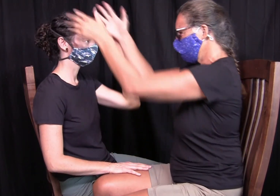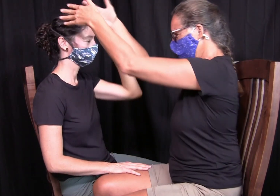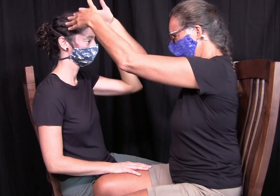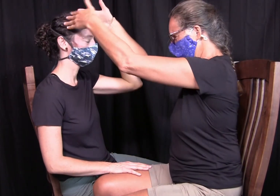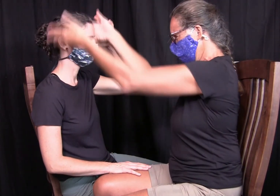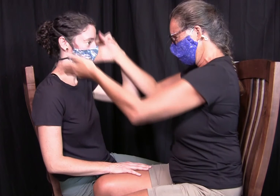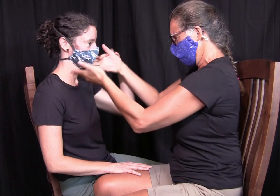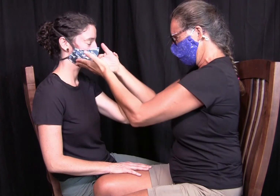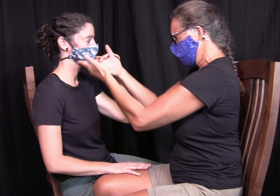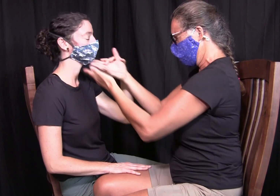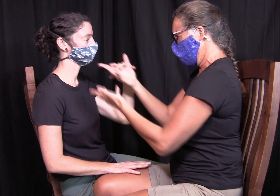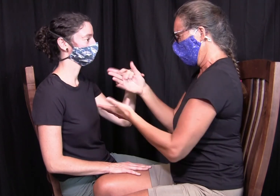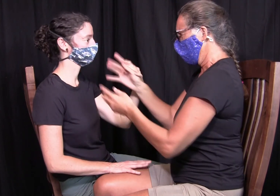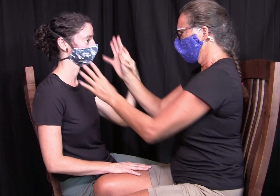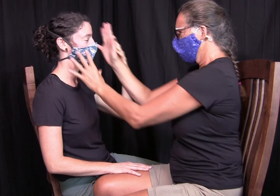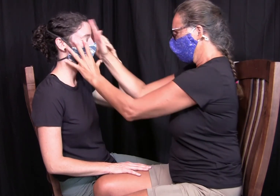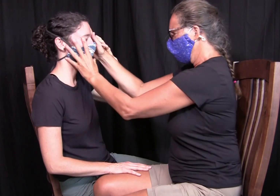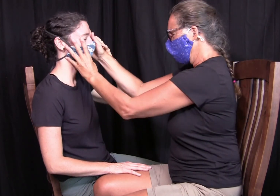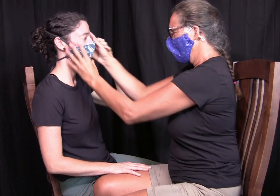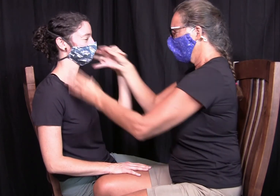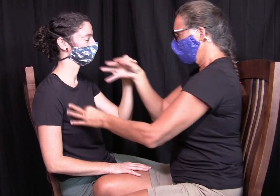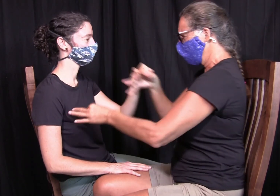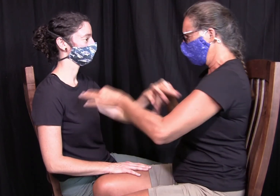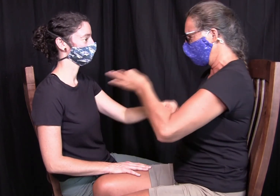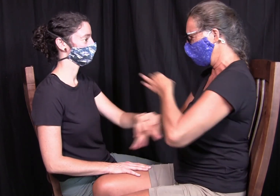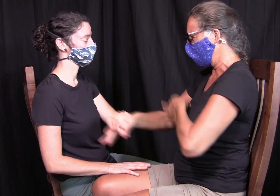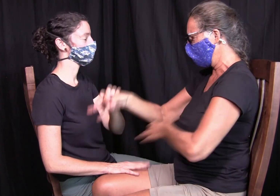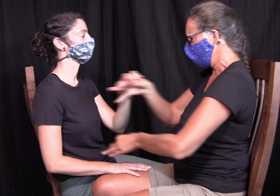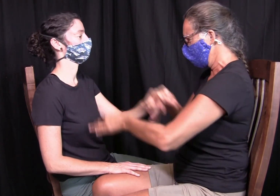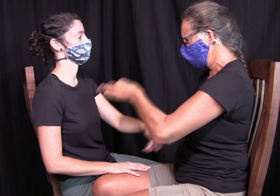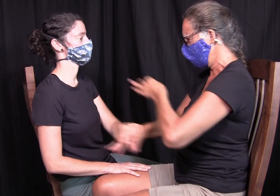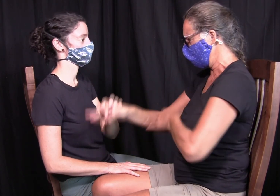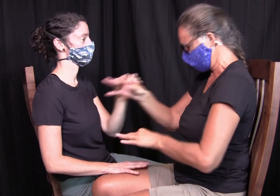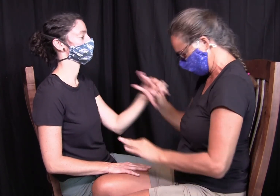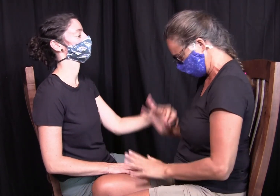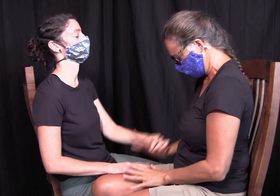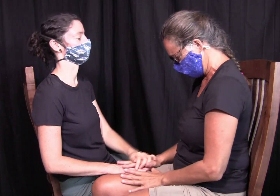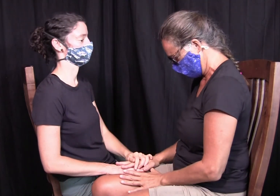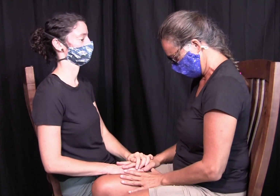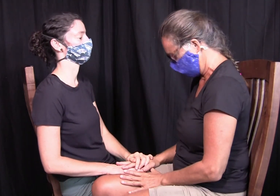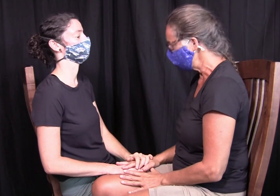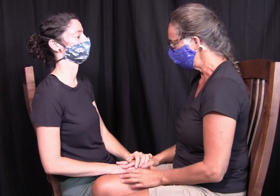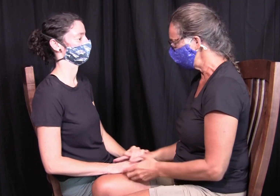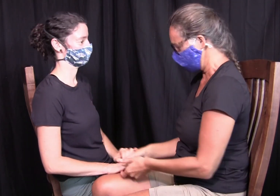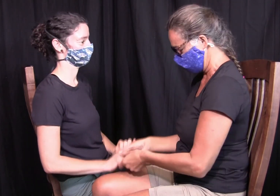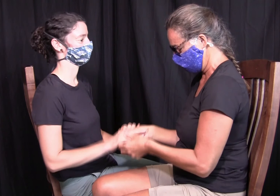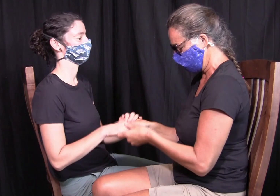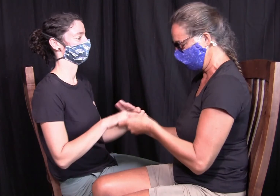Since I don't have access to the visual information conveyed on the face, we communicate it tactilely through this hand here.